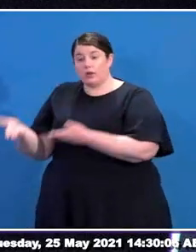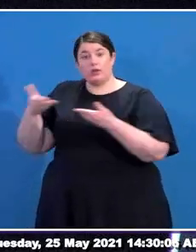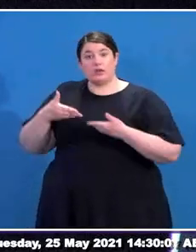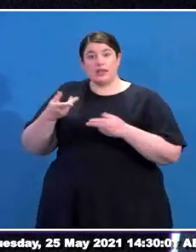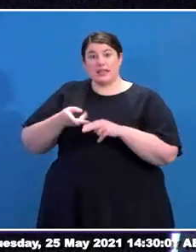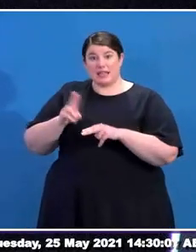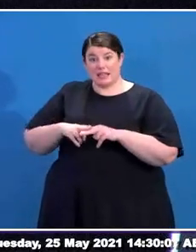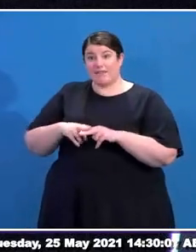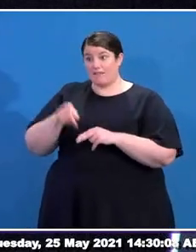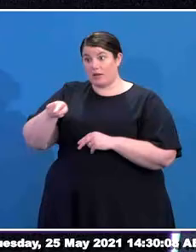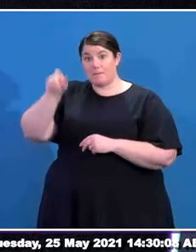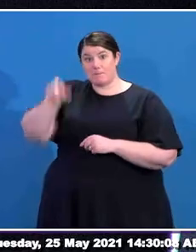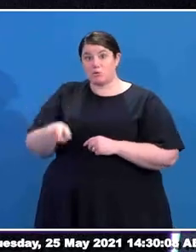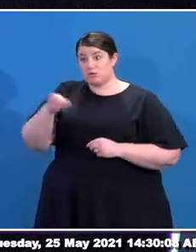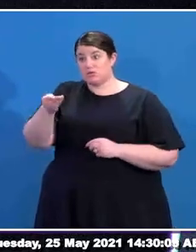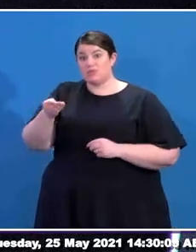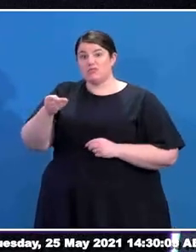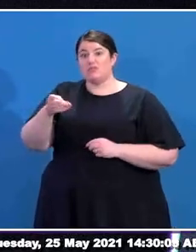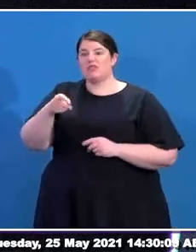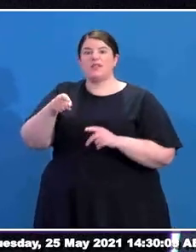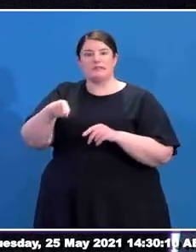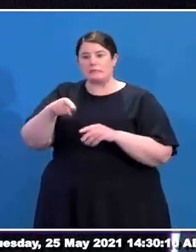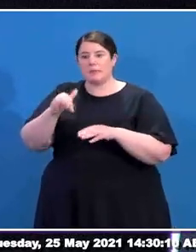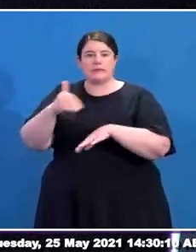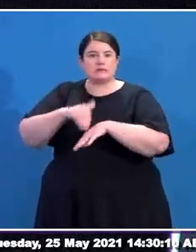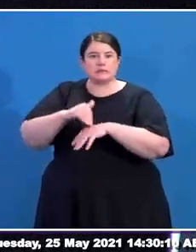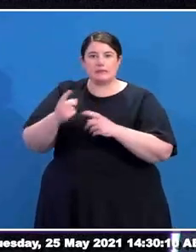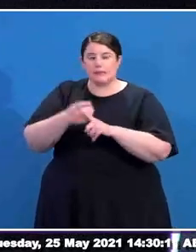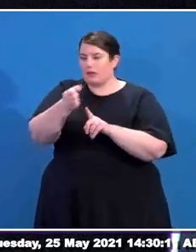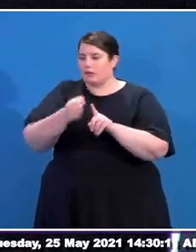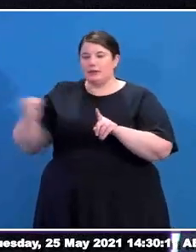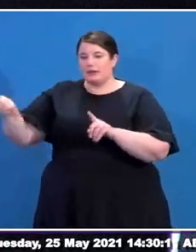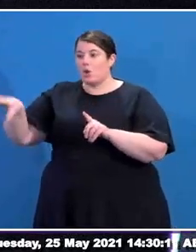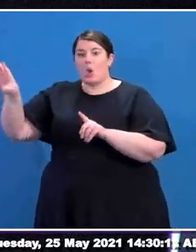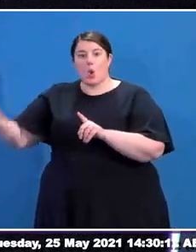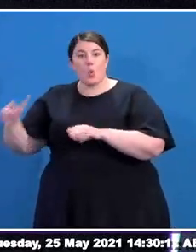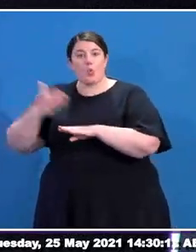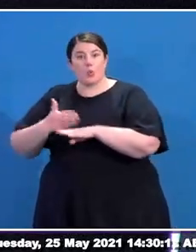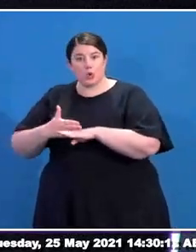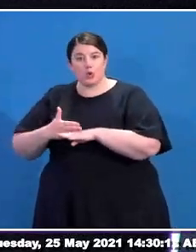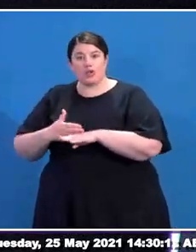stood down, so that I know exactly who is stood down and when that happened.